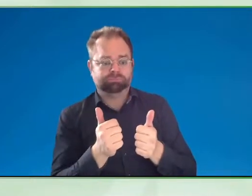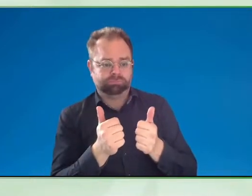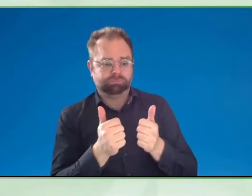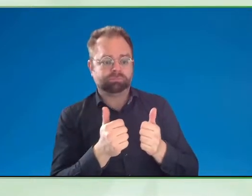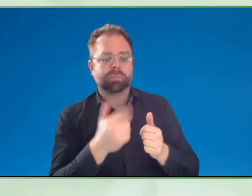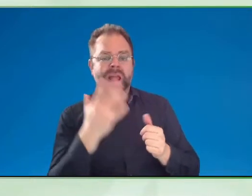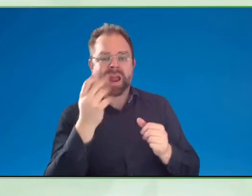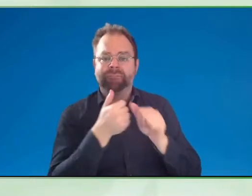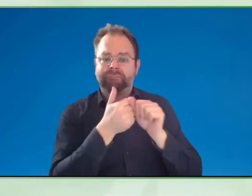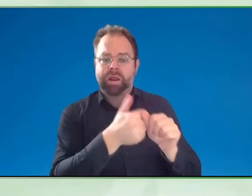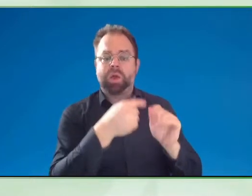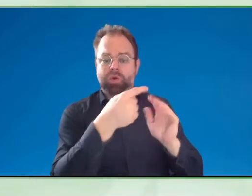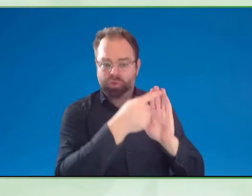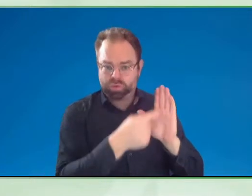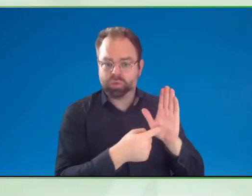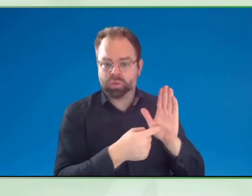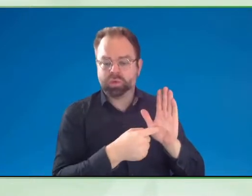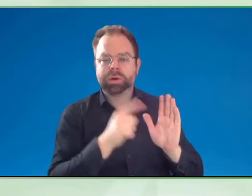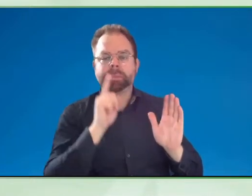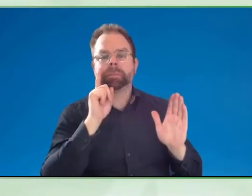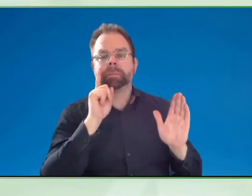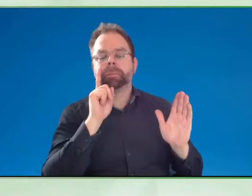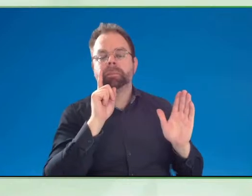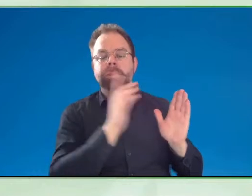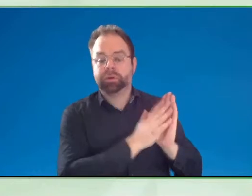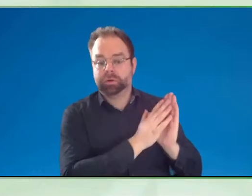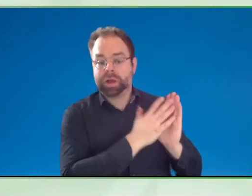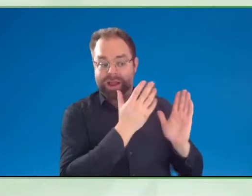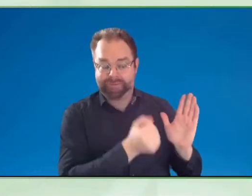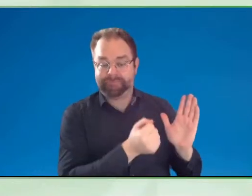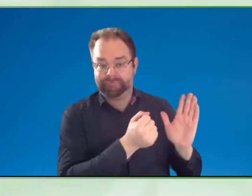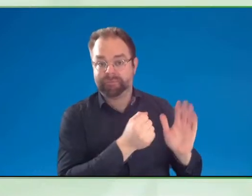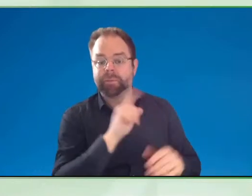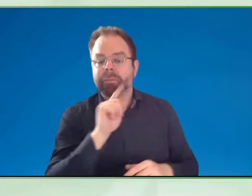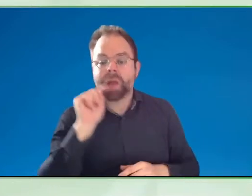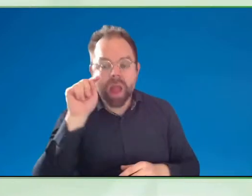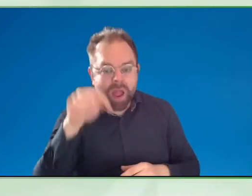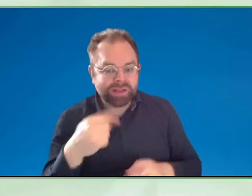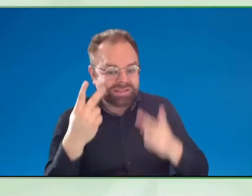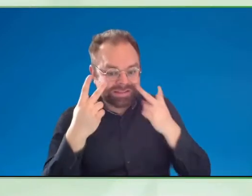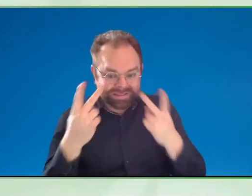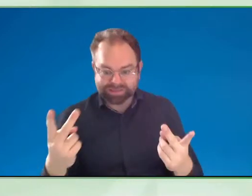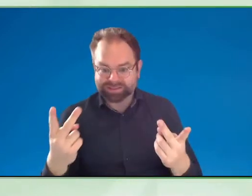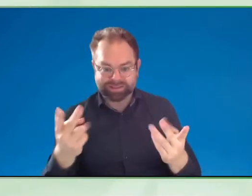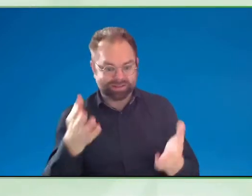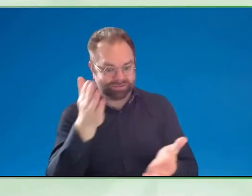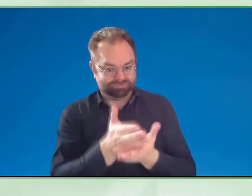education, labour and social affairs, their main responsibility is to provide support